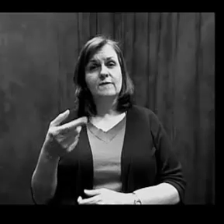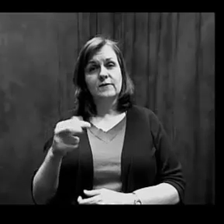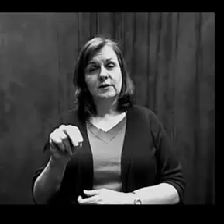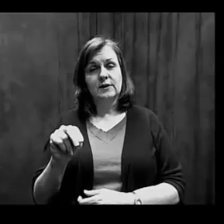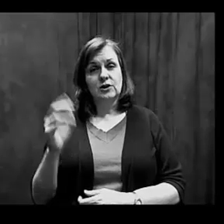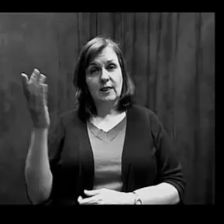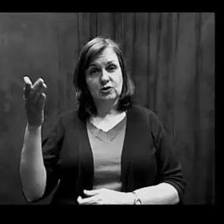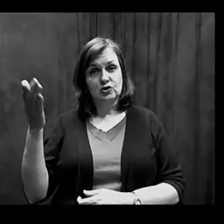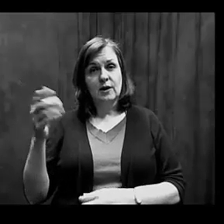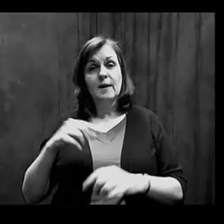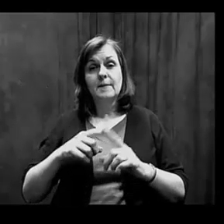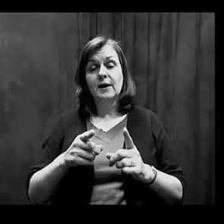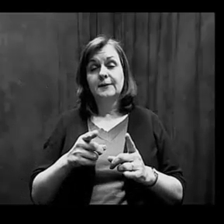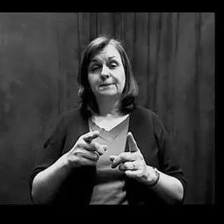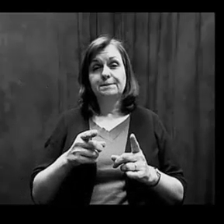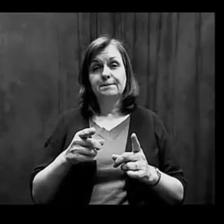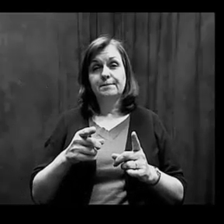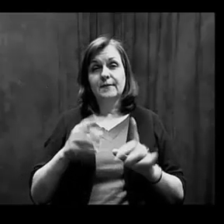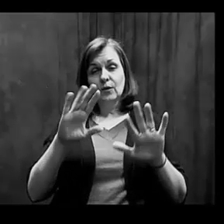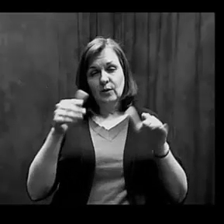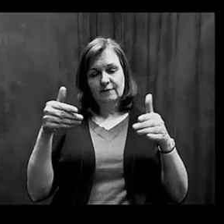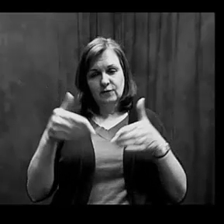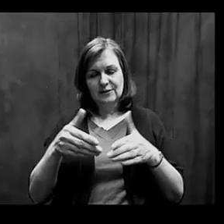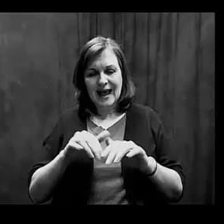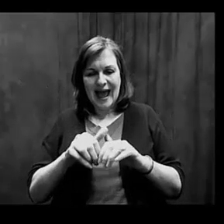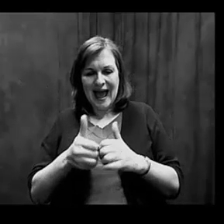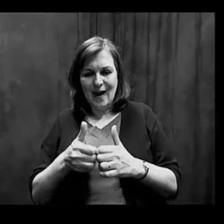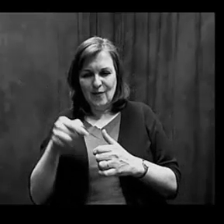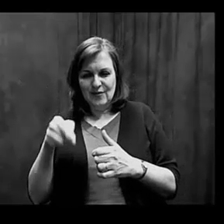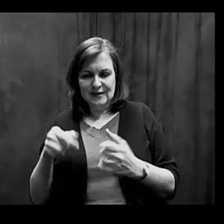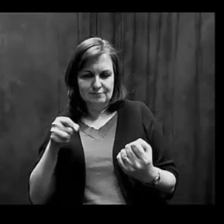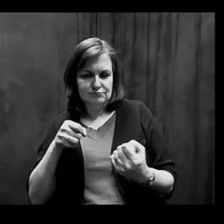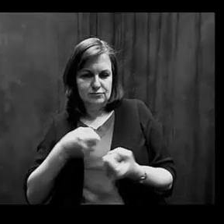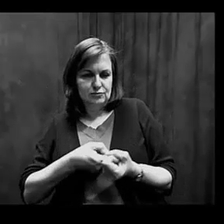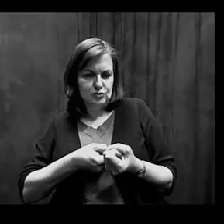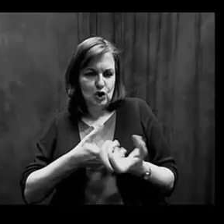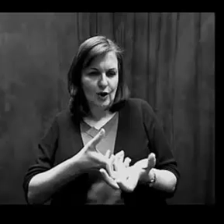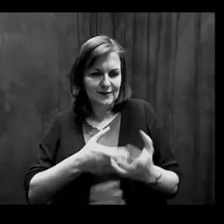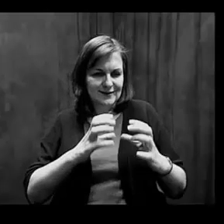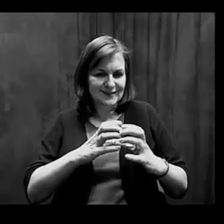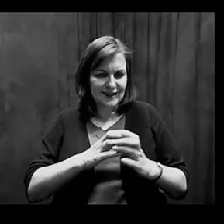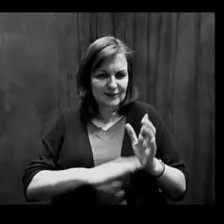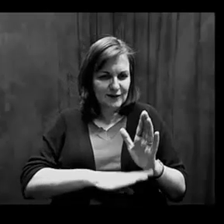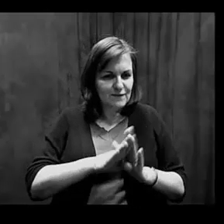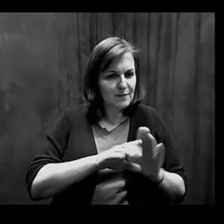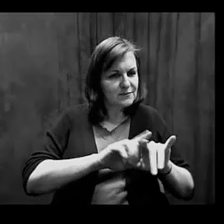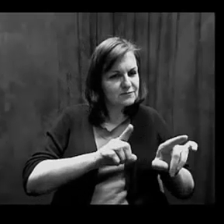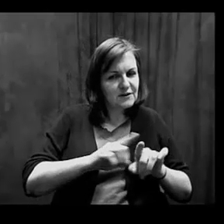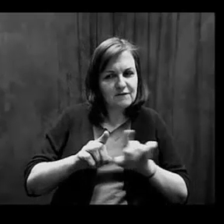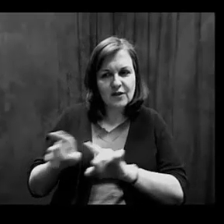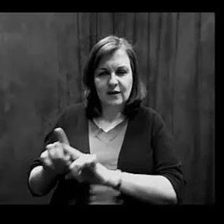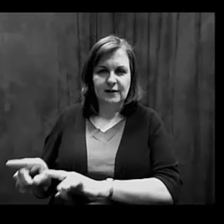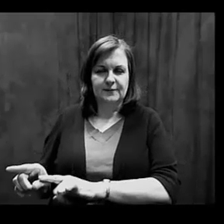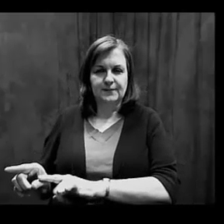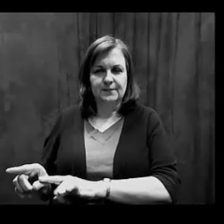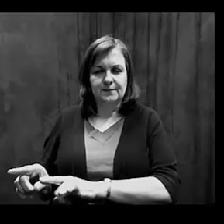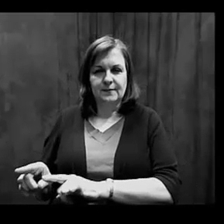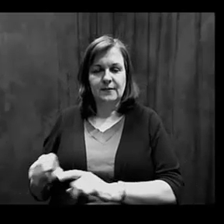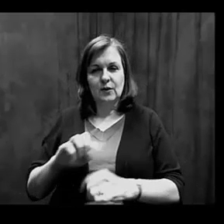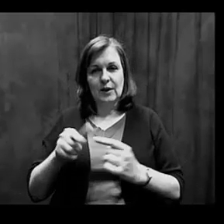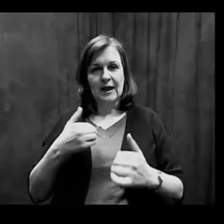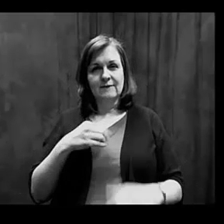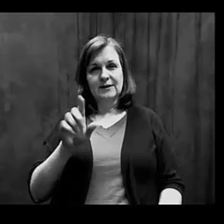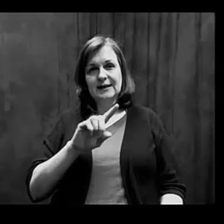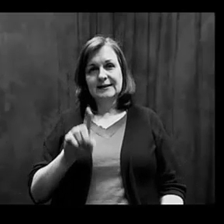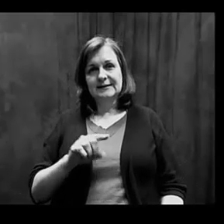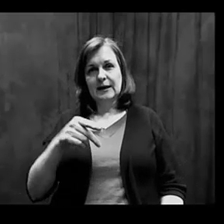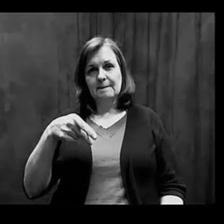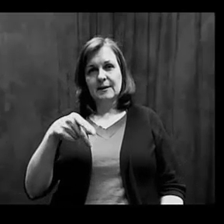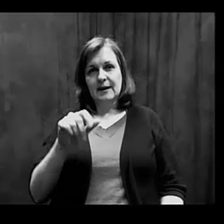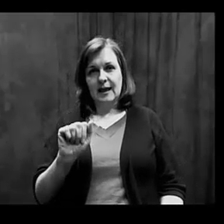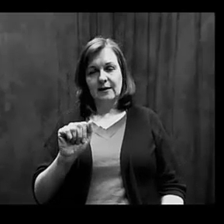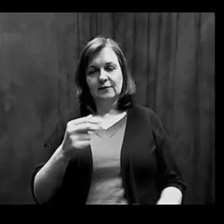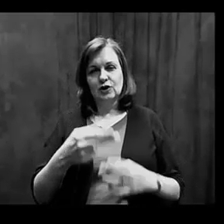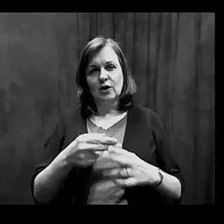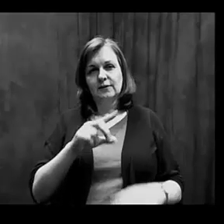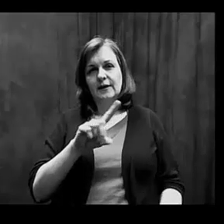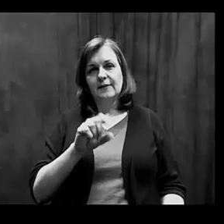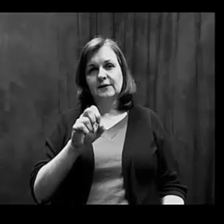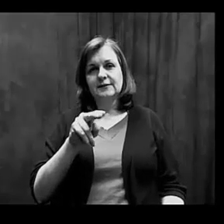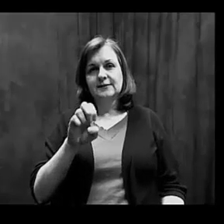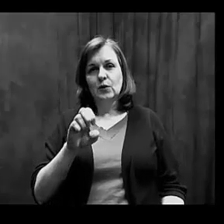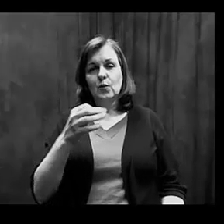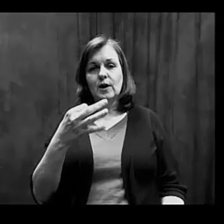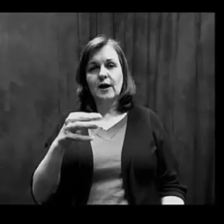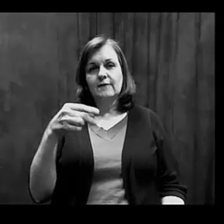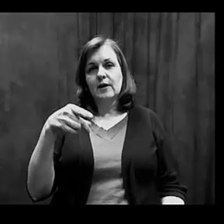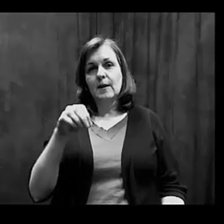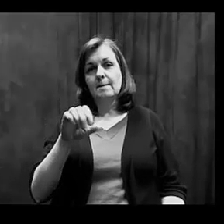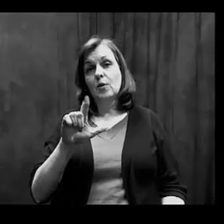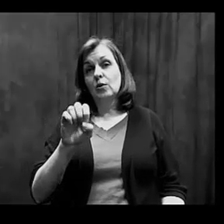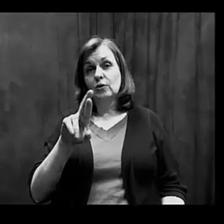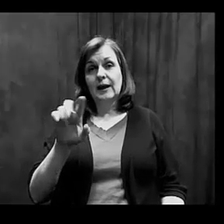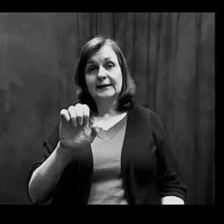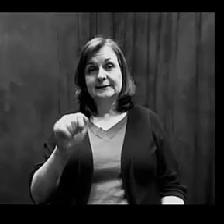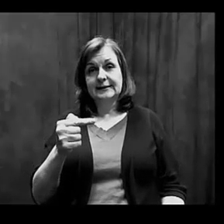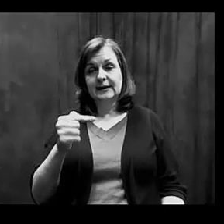but what I wanna focus on is how this actually induces different development so when we have this ZPA or zone of polarizing activity